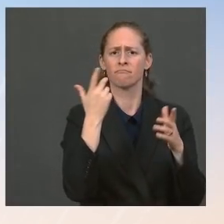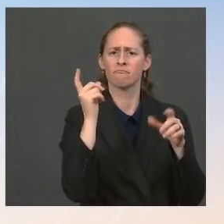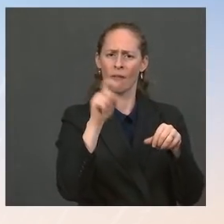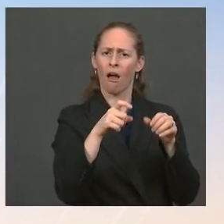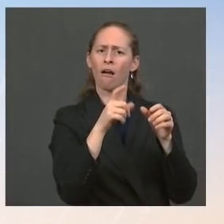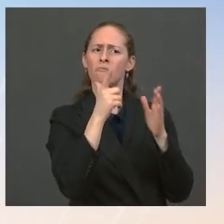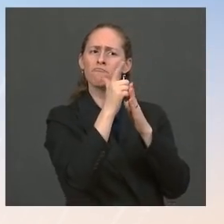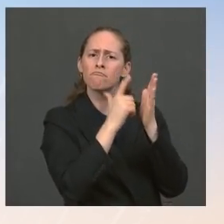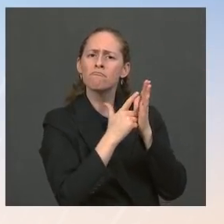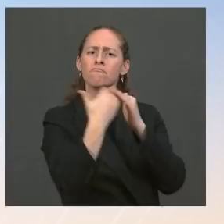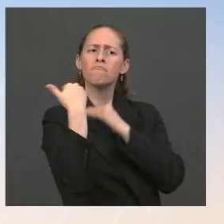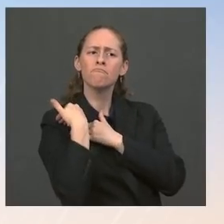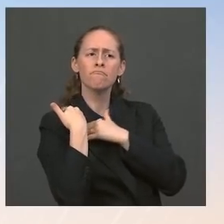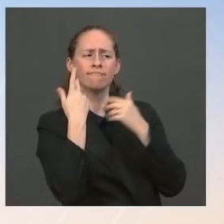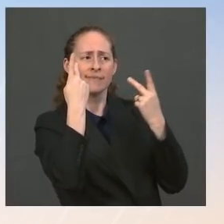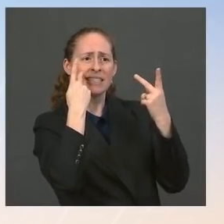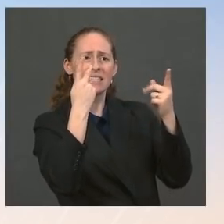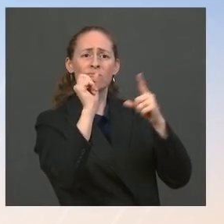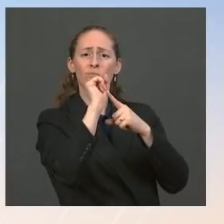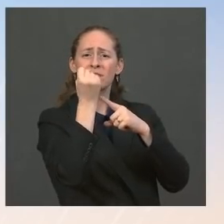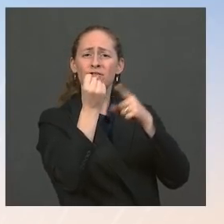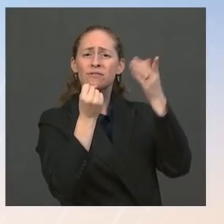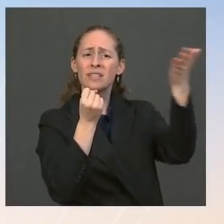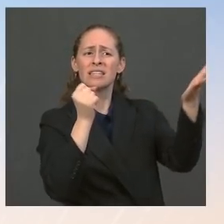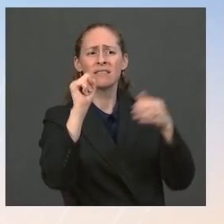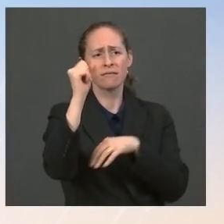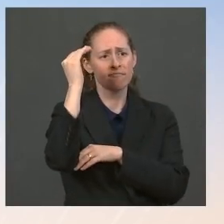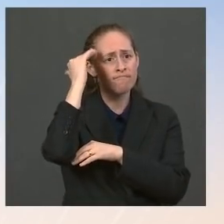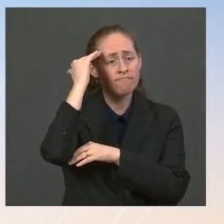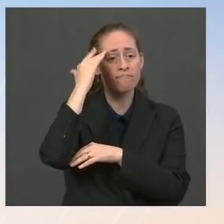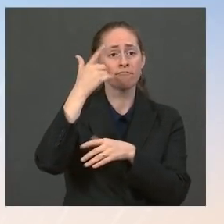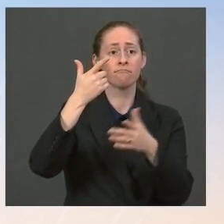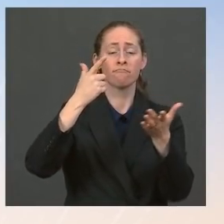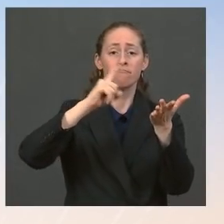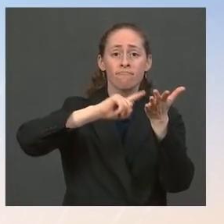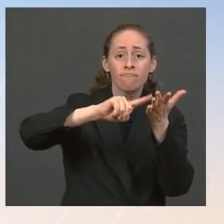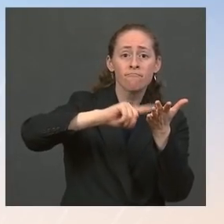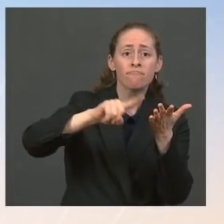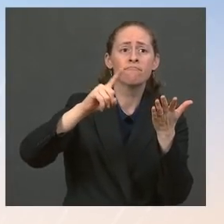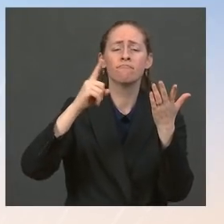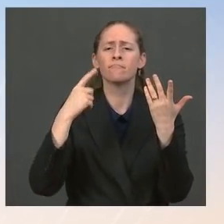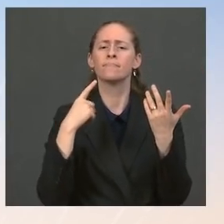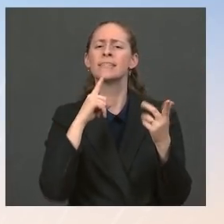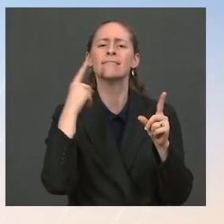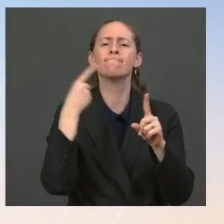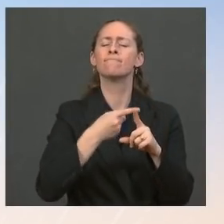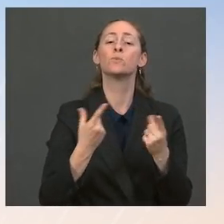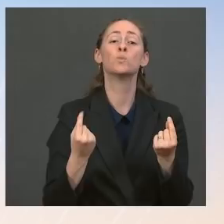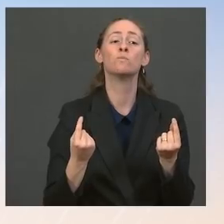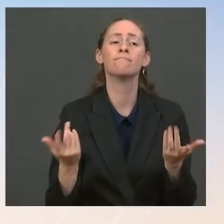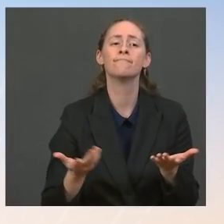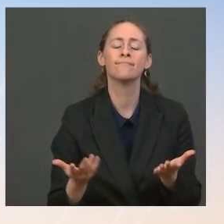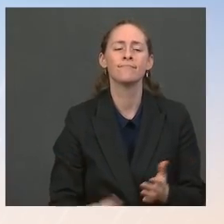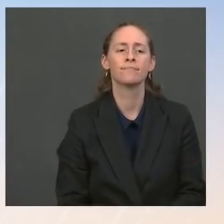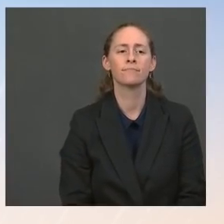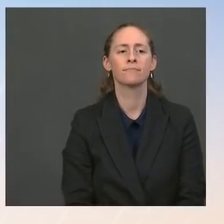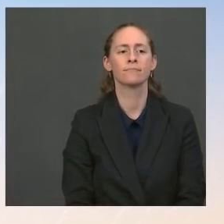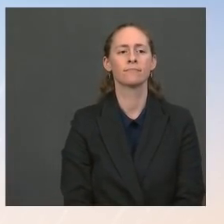that we observed and studied, what we did is we designated Haiti for Temporary Protected Status